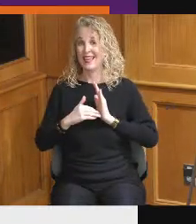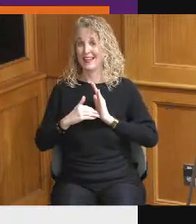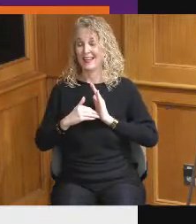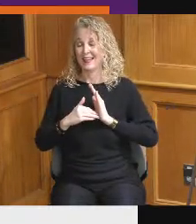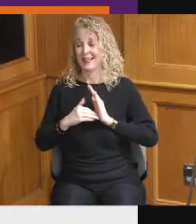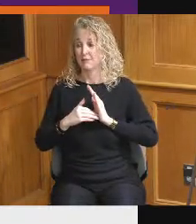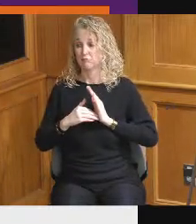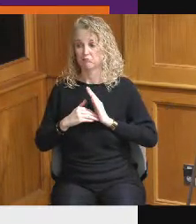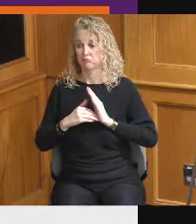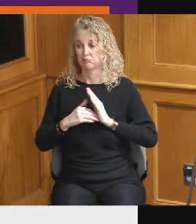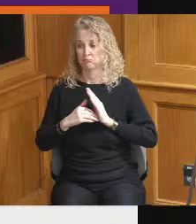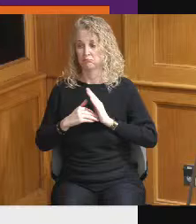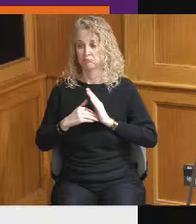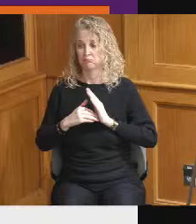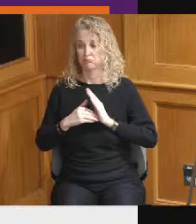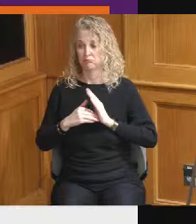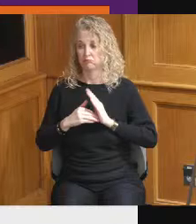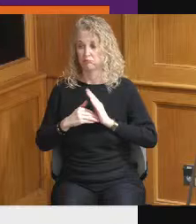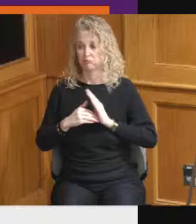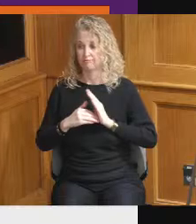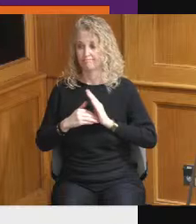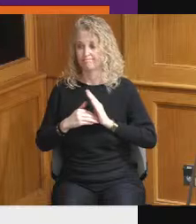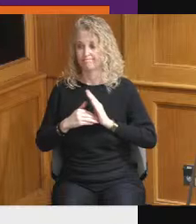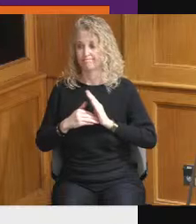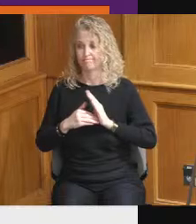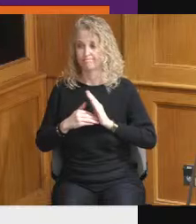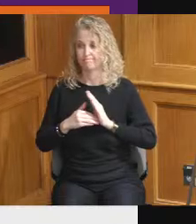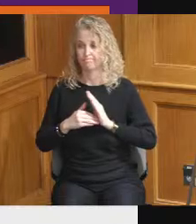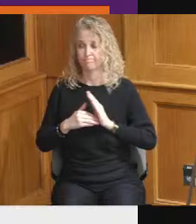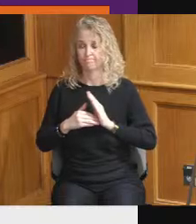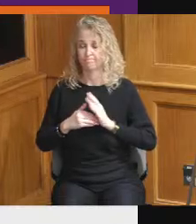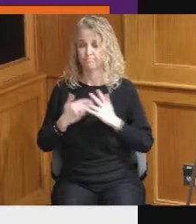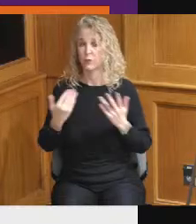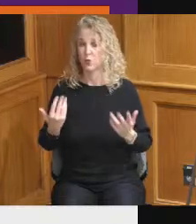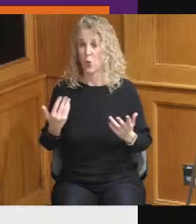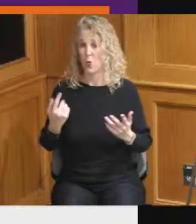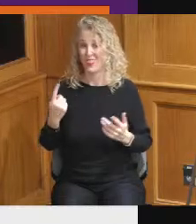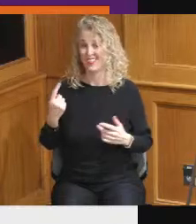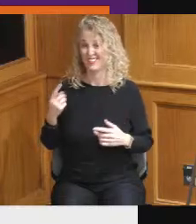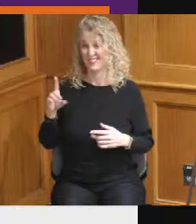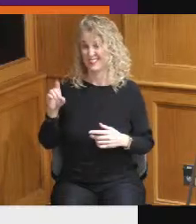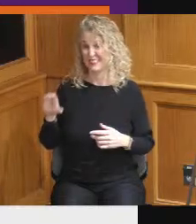some of what we've done against that so you know this is back what I said in 20 this is back when I